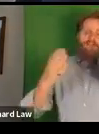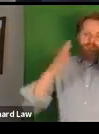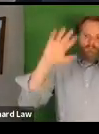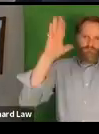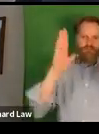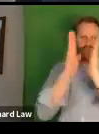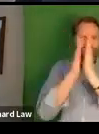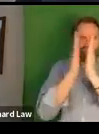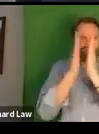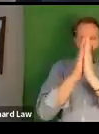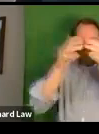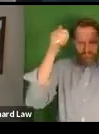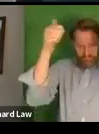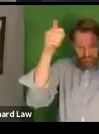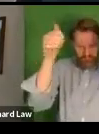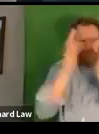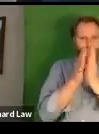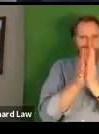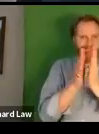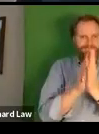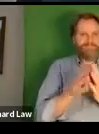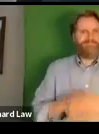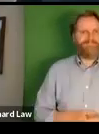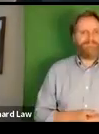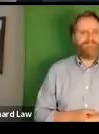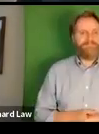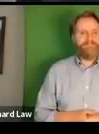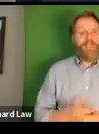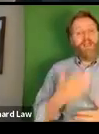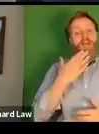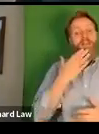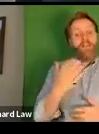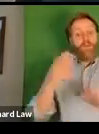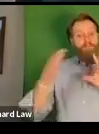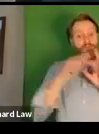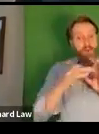work that you're doing as well so thanks ever so much for joining in thanks for